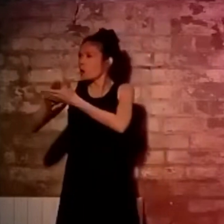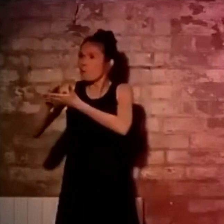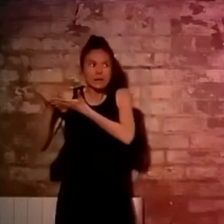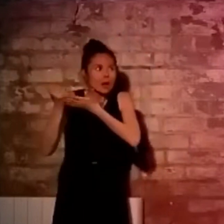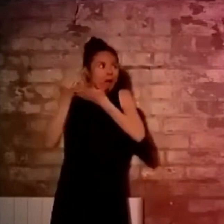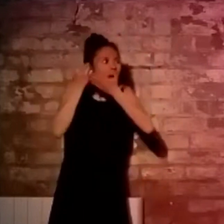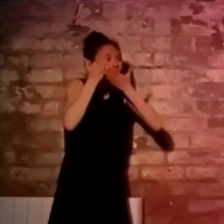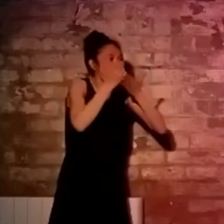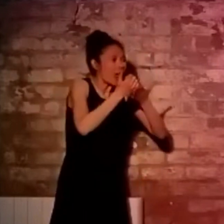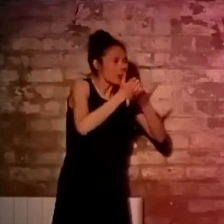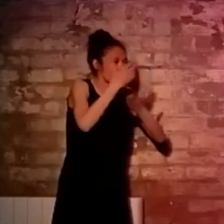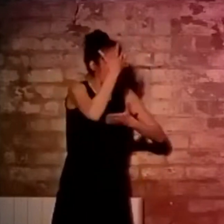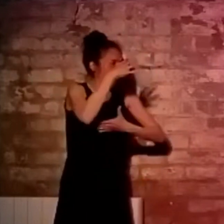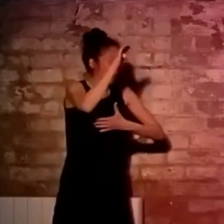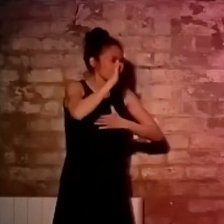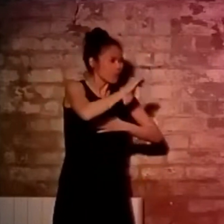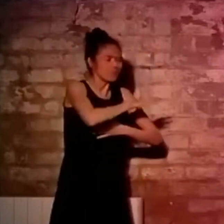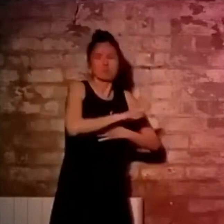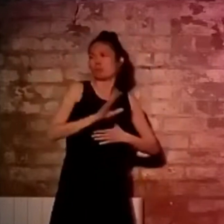Many more would die were I to win.